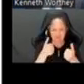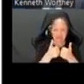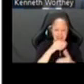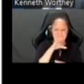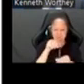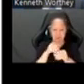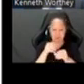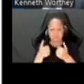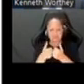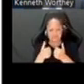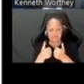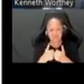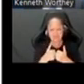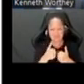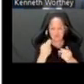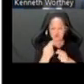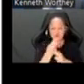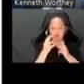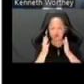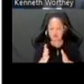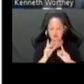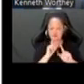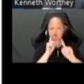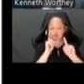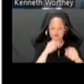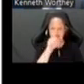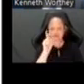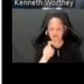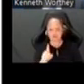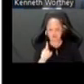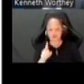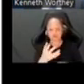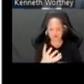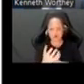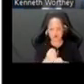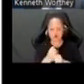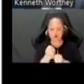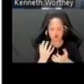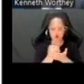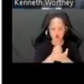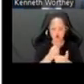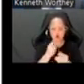answer questions and play activities to earn virtual coins. If they get the questions right